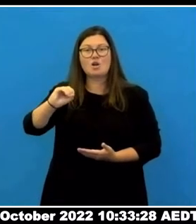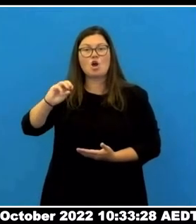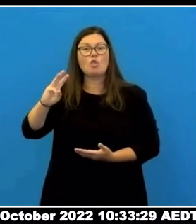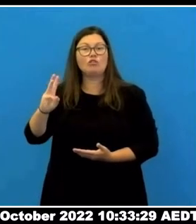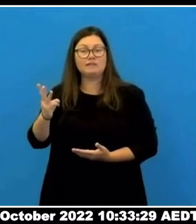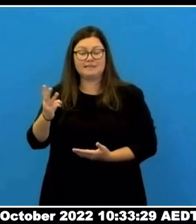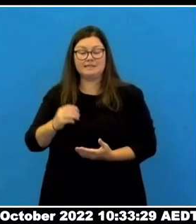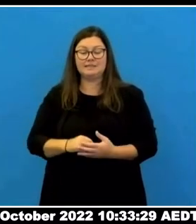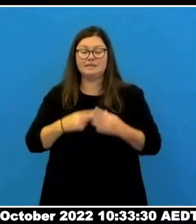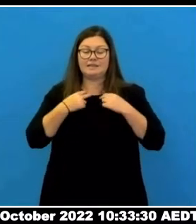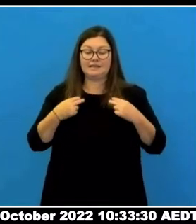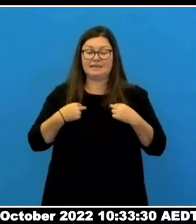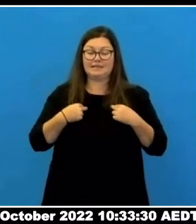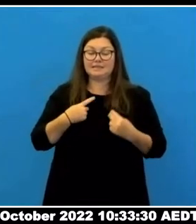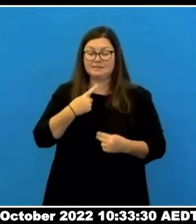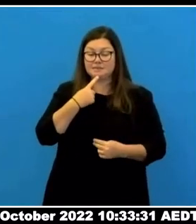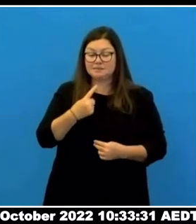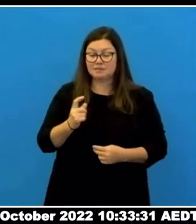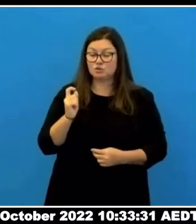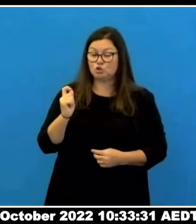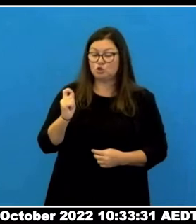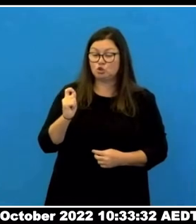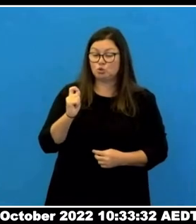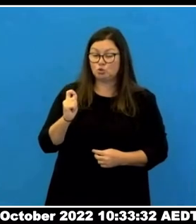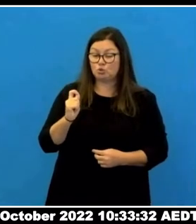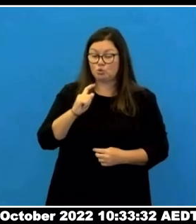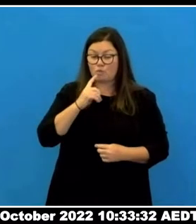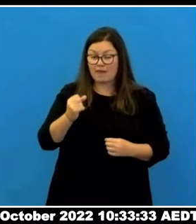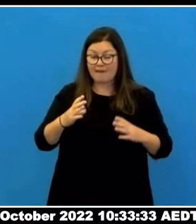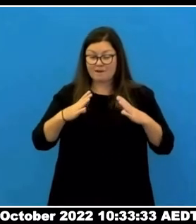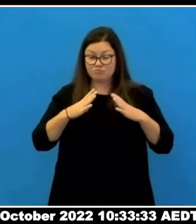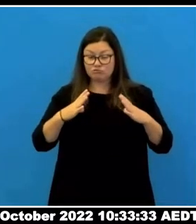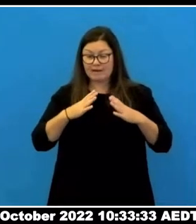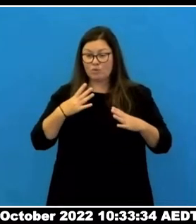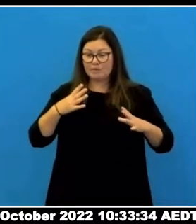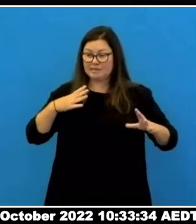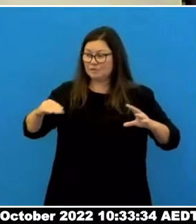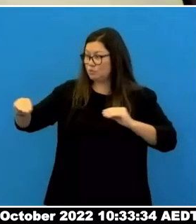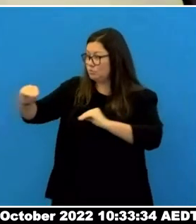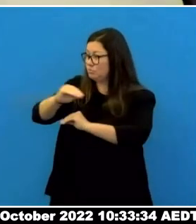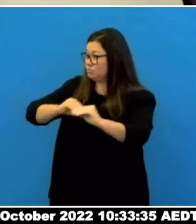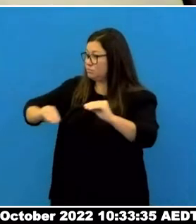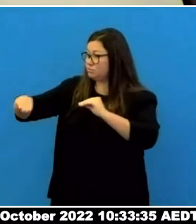It's not morning tea yet but we need to reconstitute the hearing room for our next witness. Thank you very much.